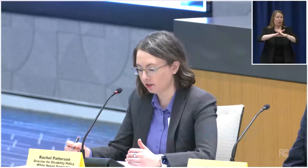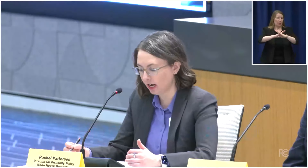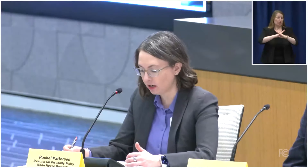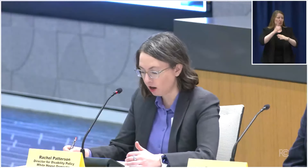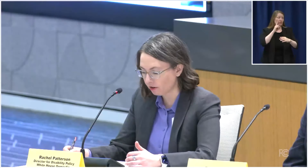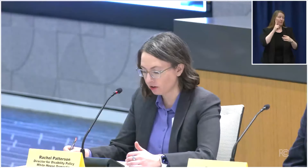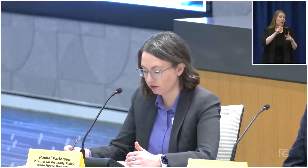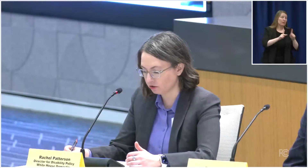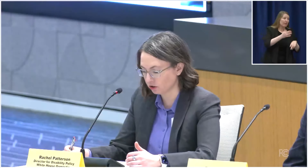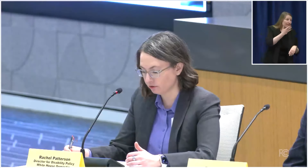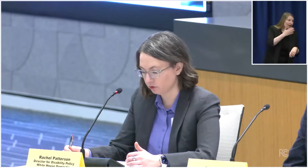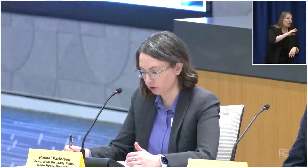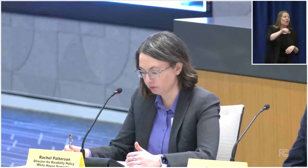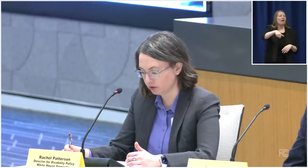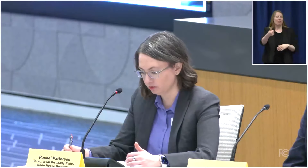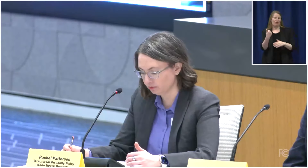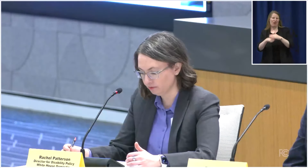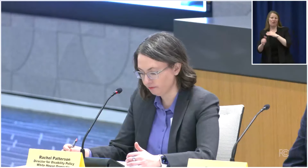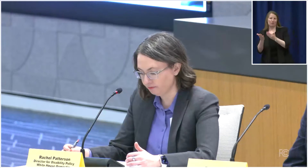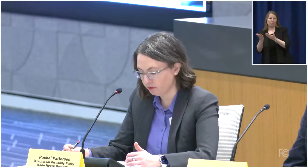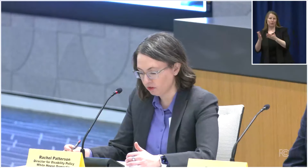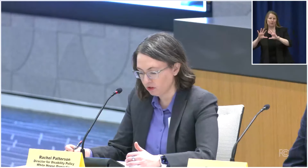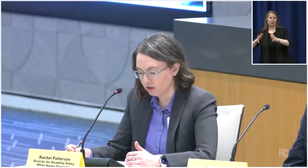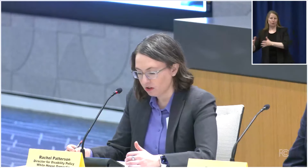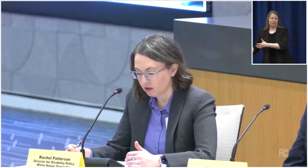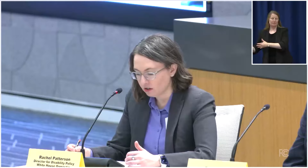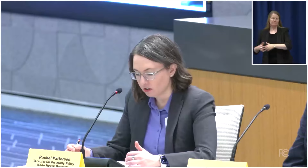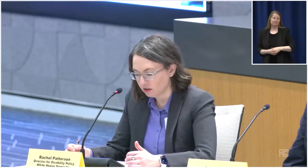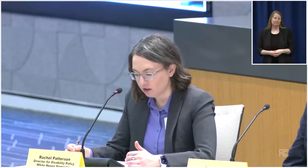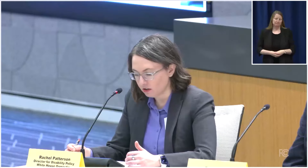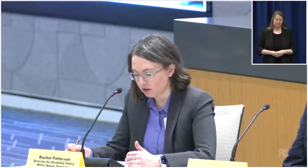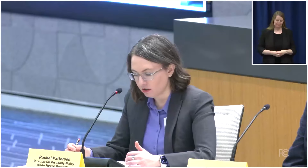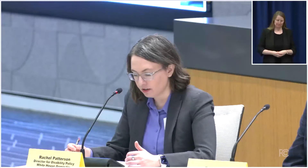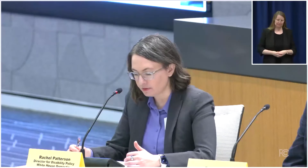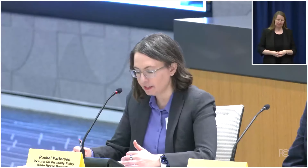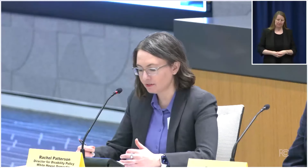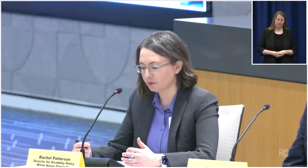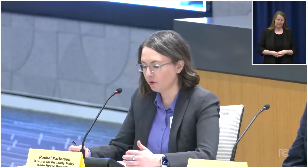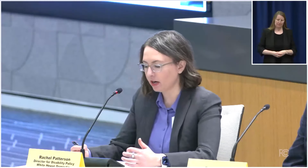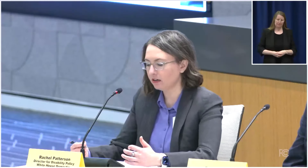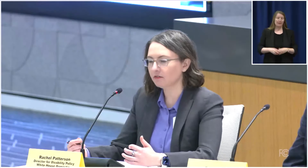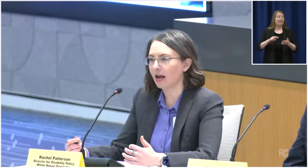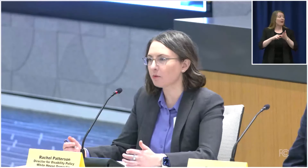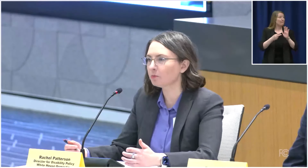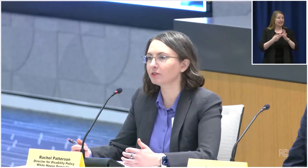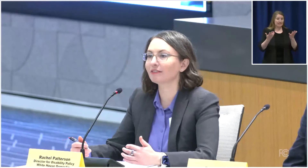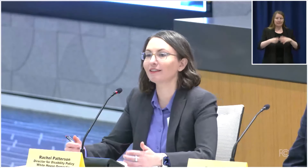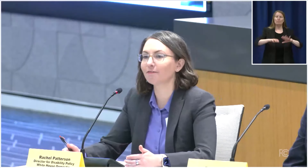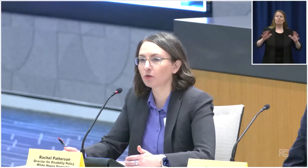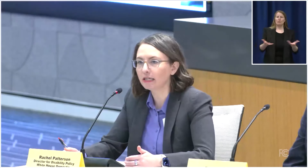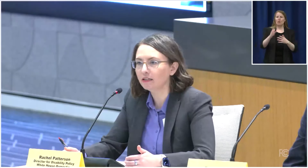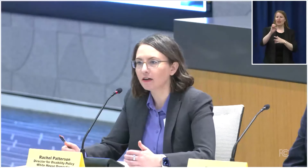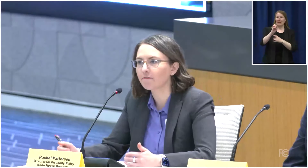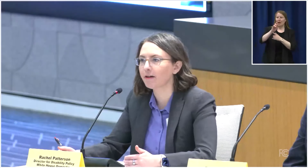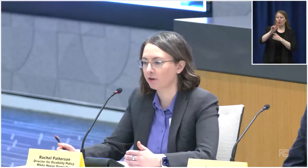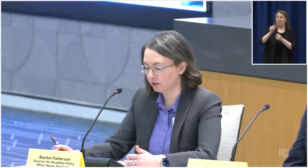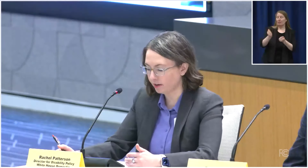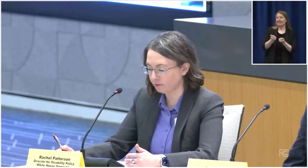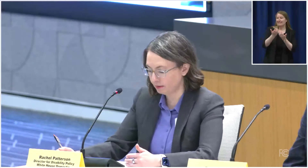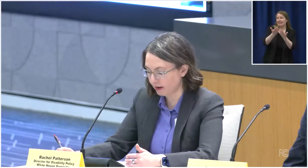GOVERNMENT APPROACH, TO CREATE THAT PLAN FOR HOW THEY WOULD ADVANCE EQUITY. ASSESSING THEIR PROGRAMS AND